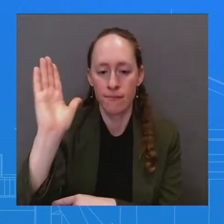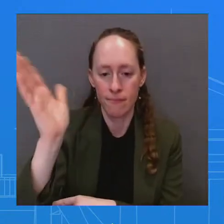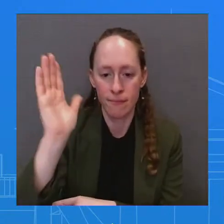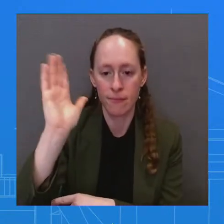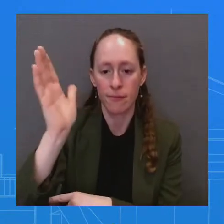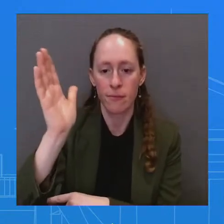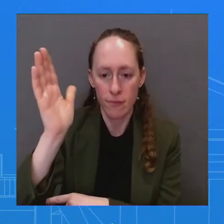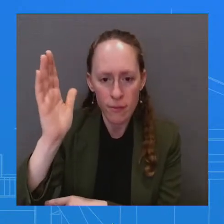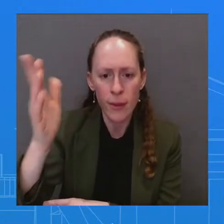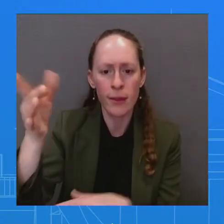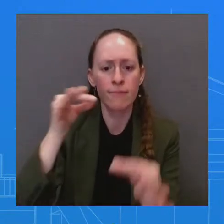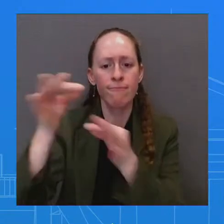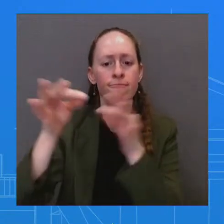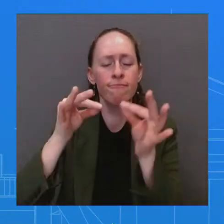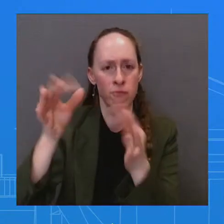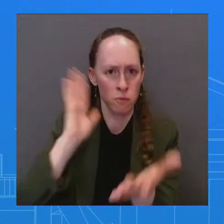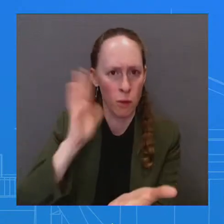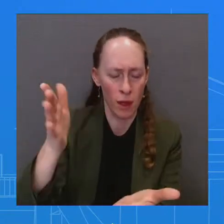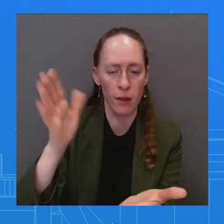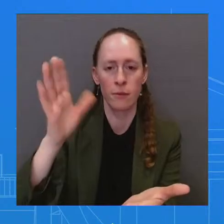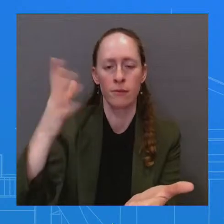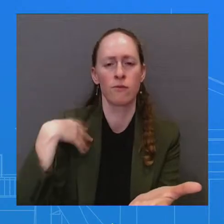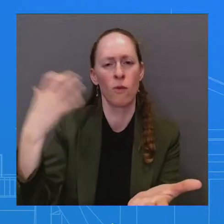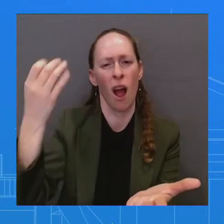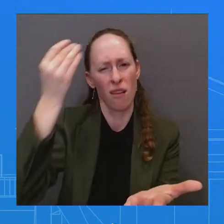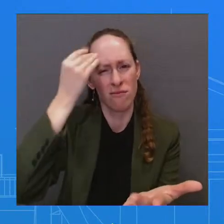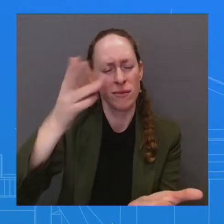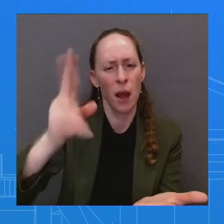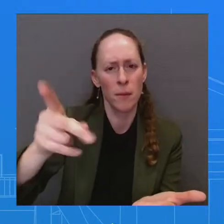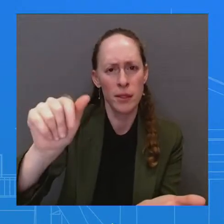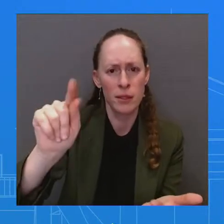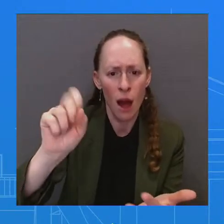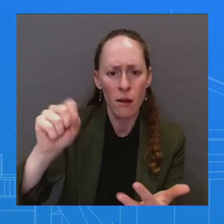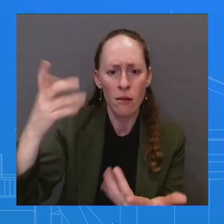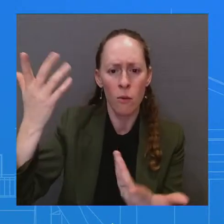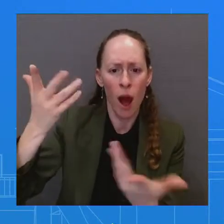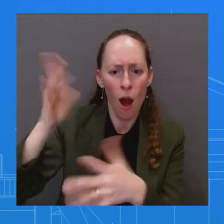to work in lowering costs. This holiday season, families are seeing lower prices